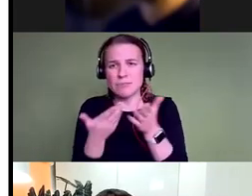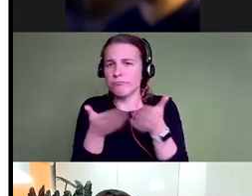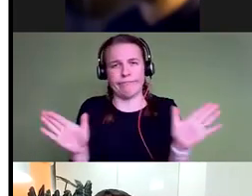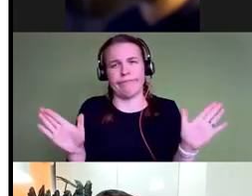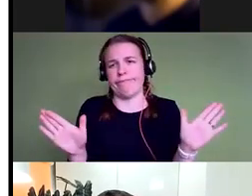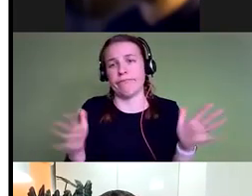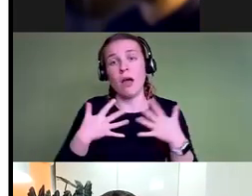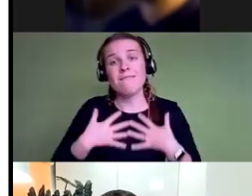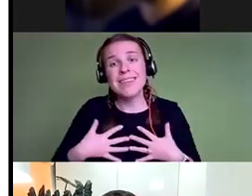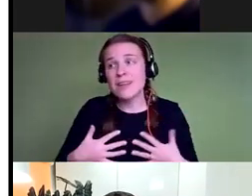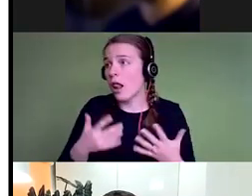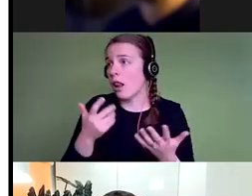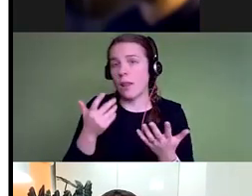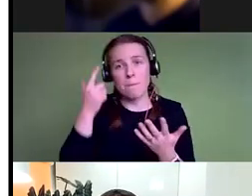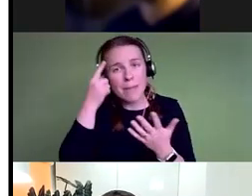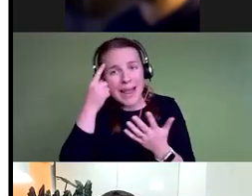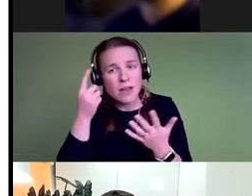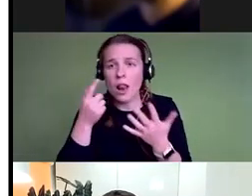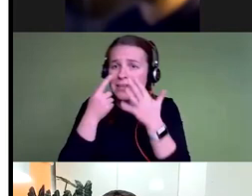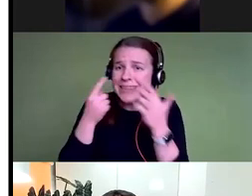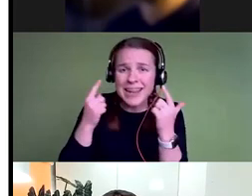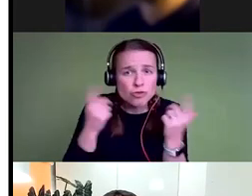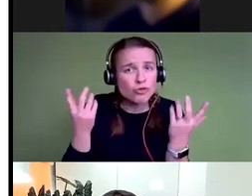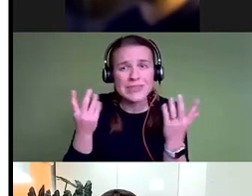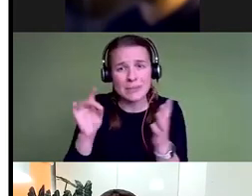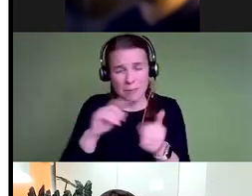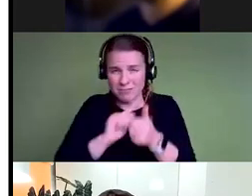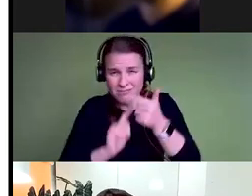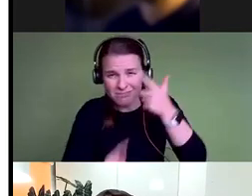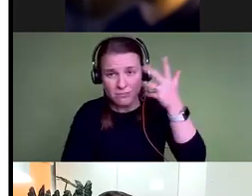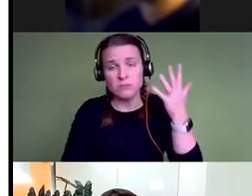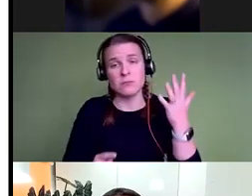a garden needs to evolve with our changing conditions or impairments that we may